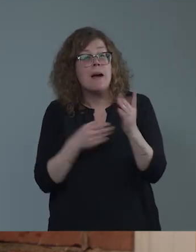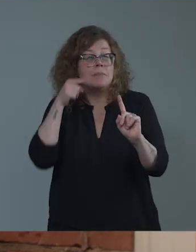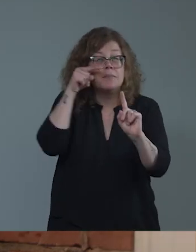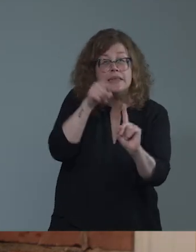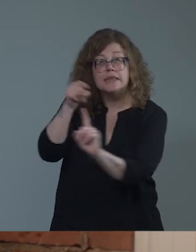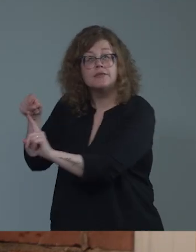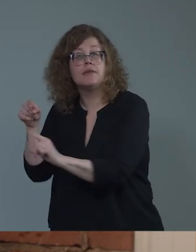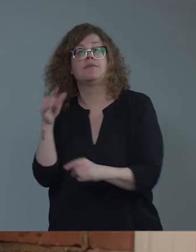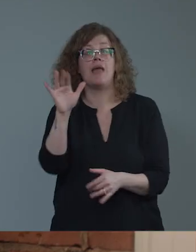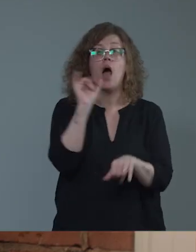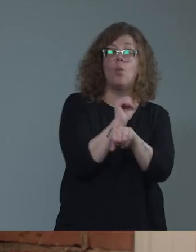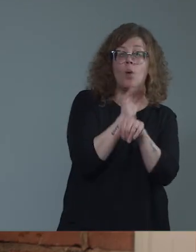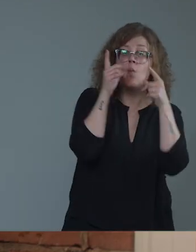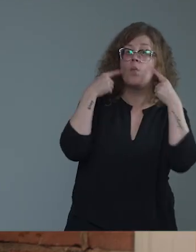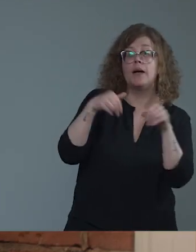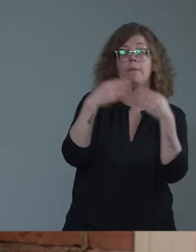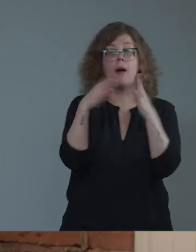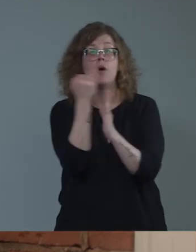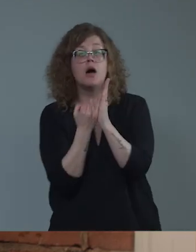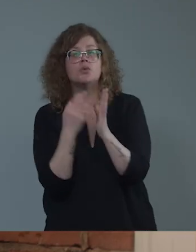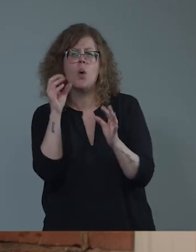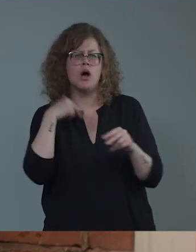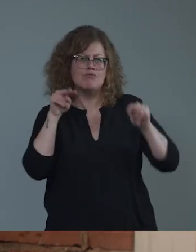of the key factors of understanding your project. And there's some very specific ways that it works